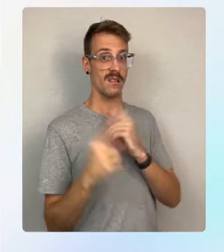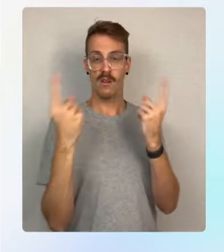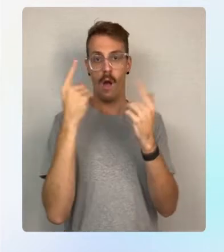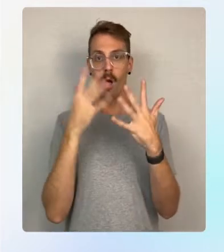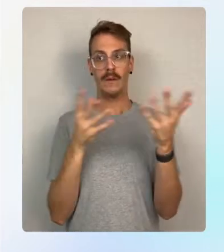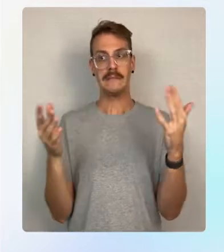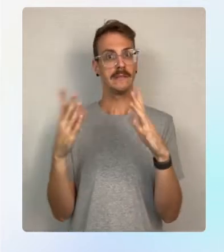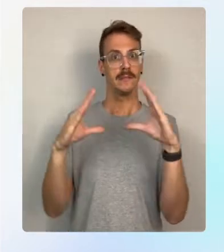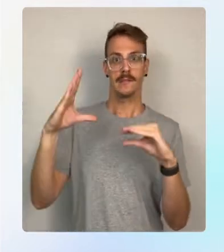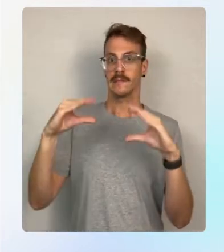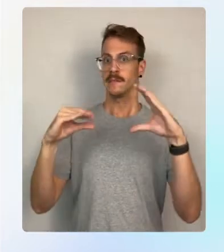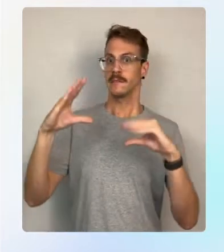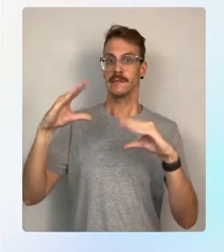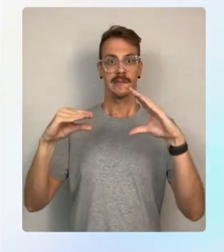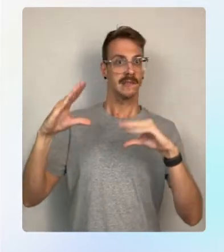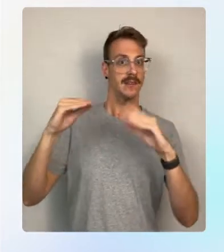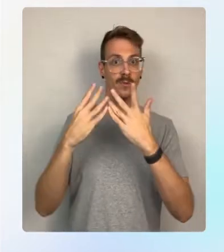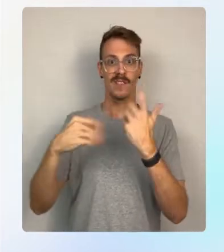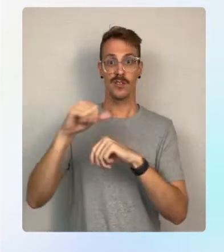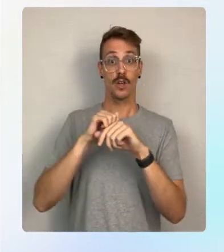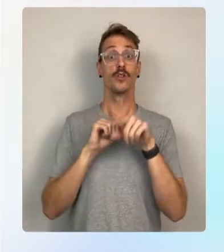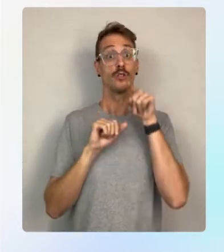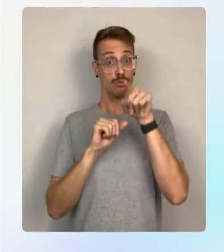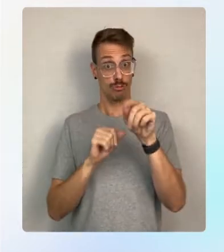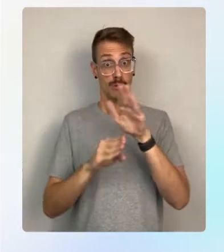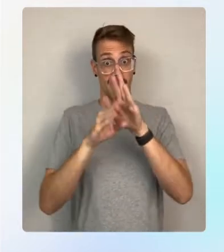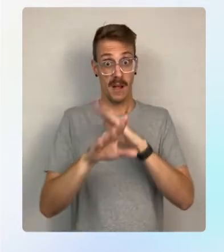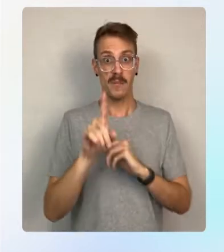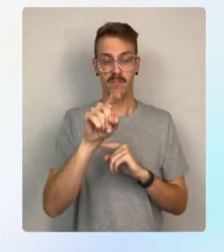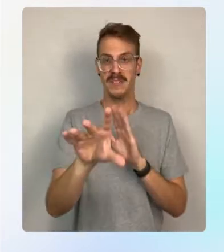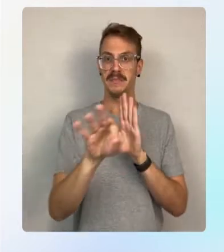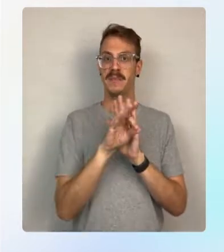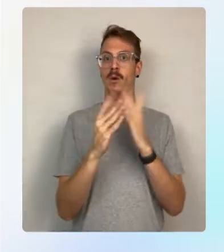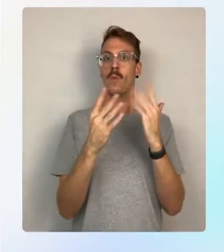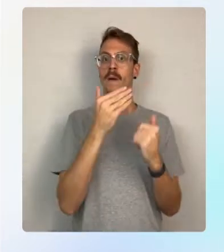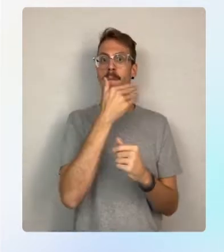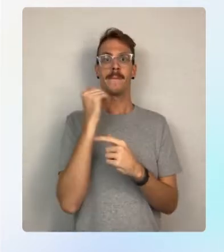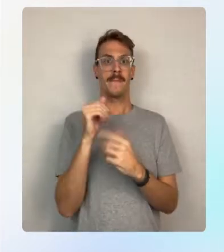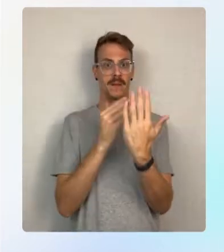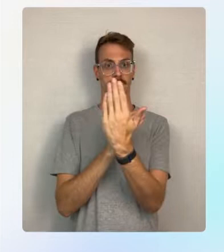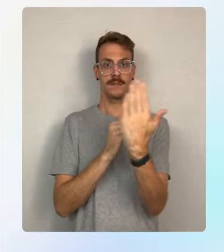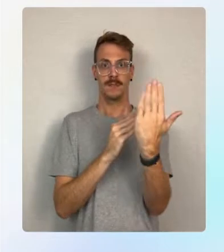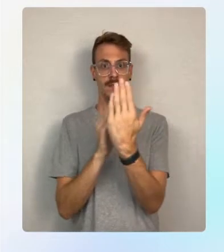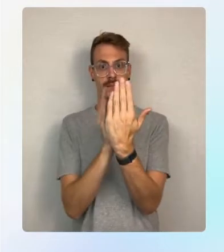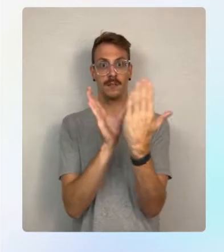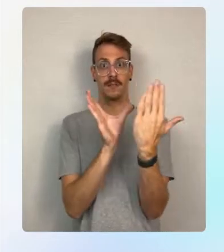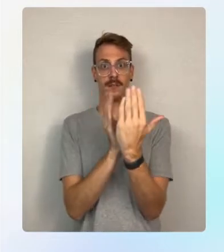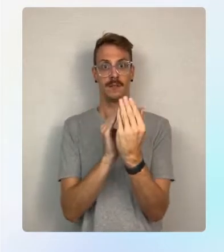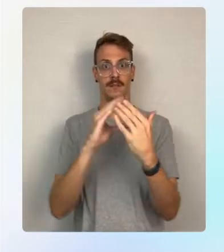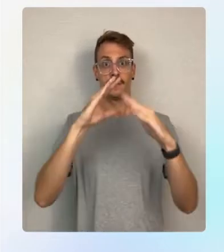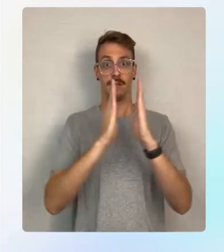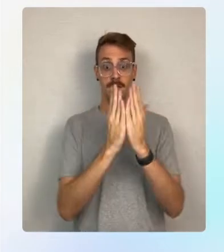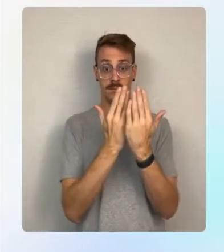As a game developer, you are responsible for choosing the foveation level that best fits your content.